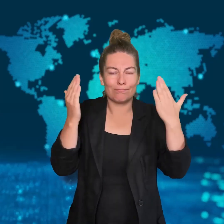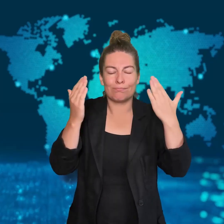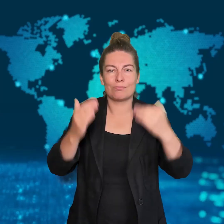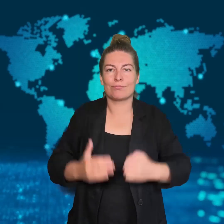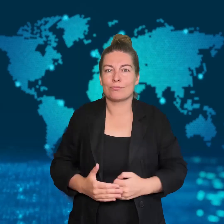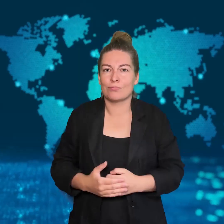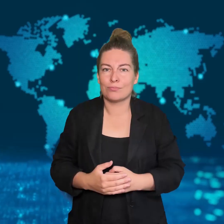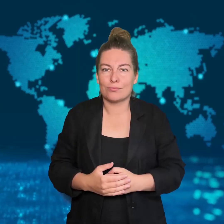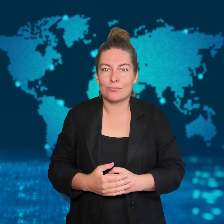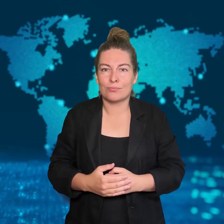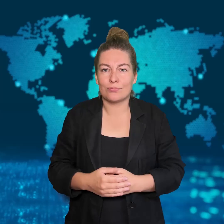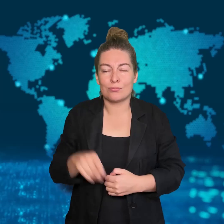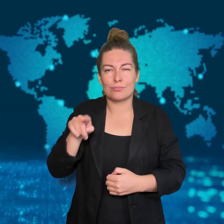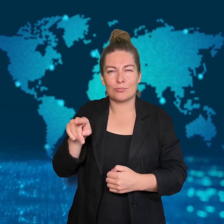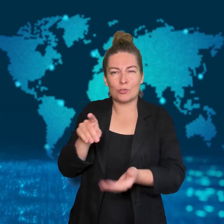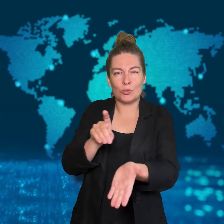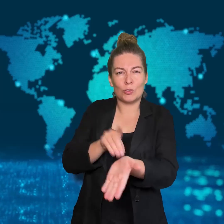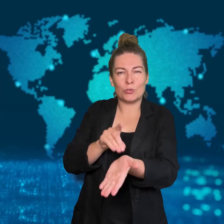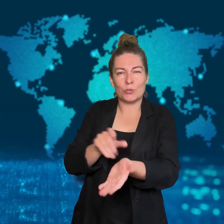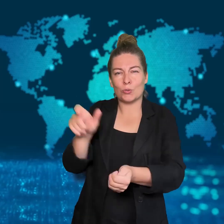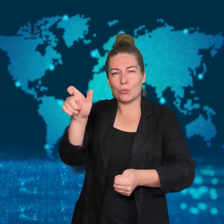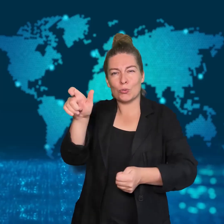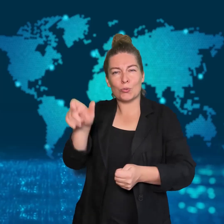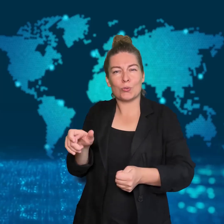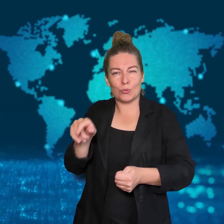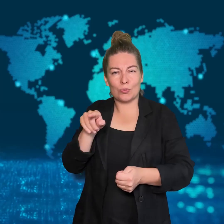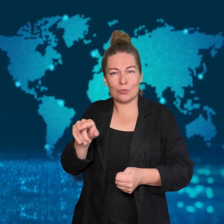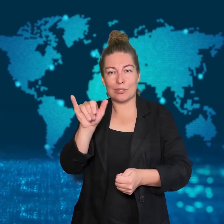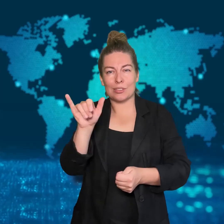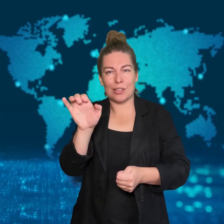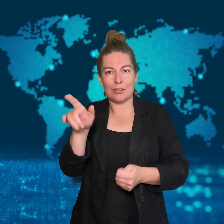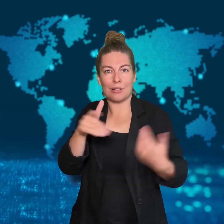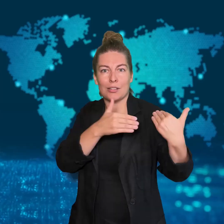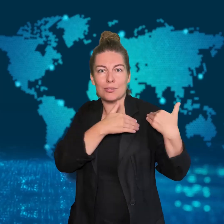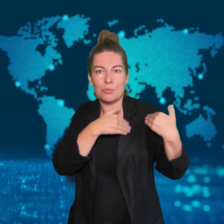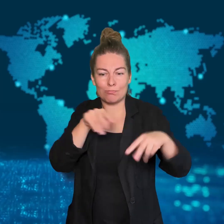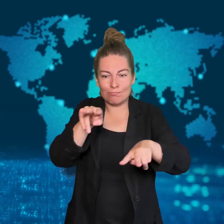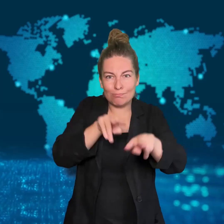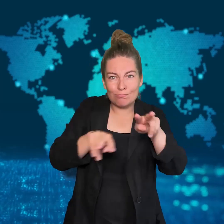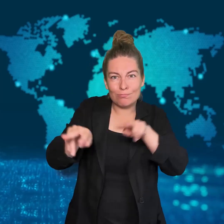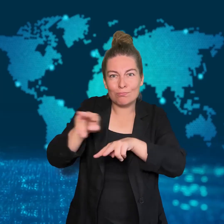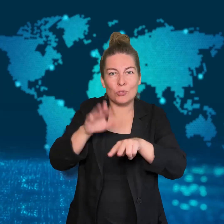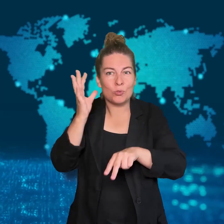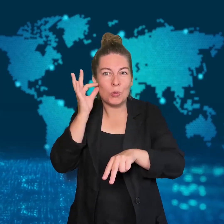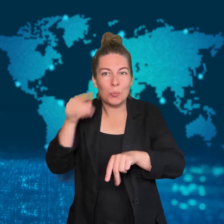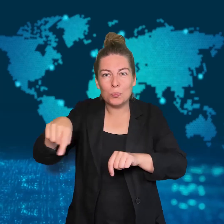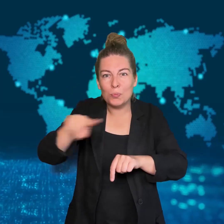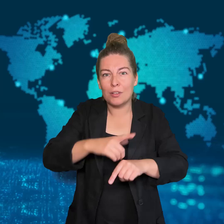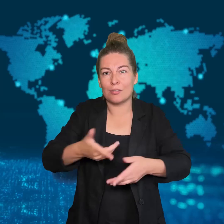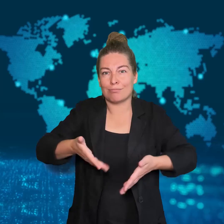Shangguan is not sure how many babies have been trafficked in the same way.